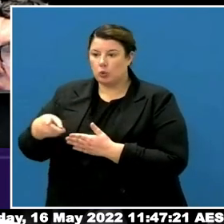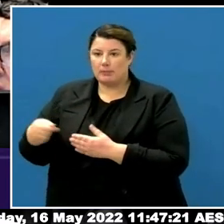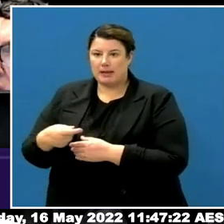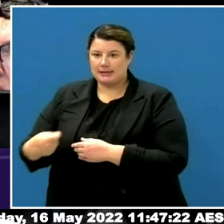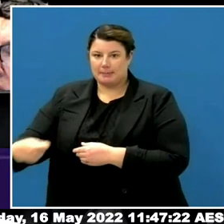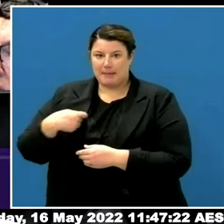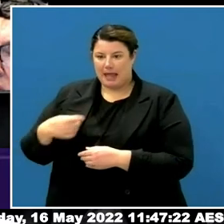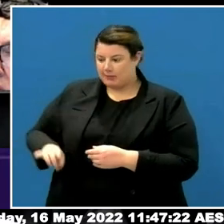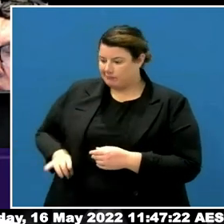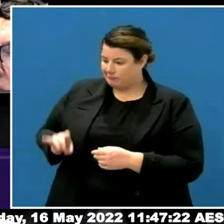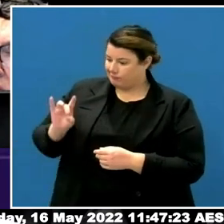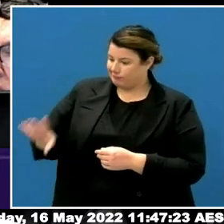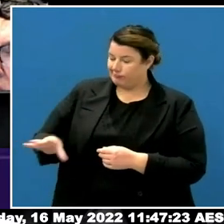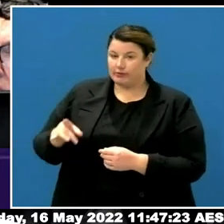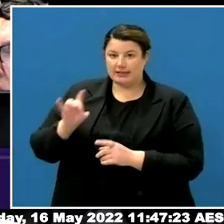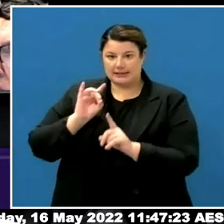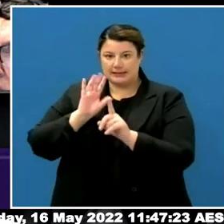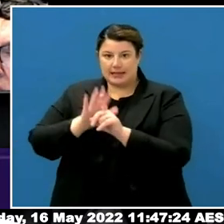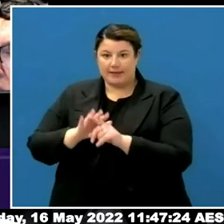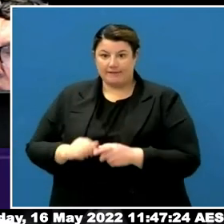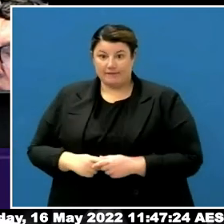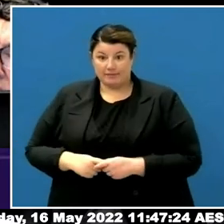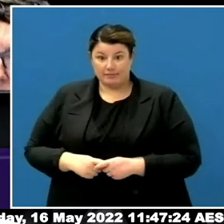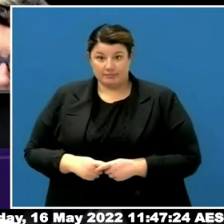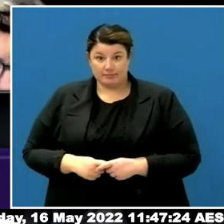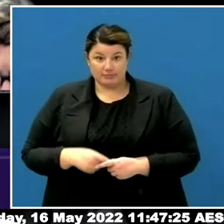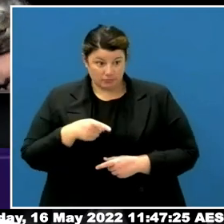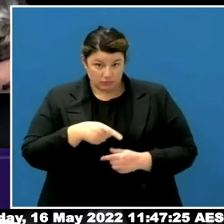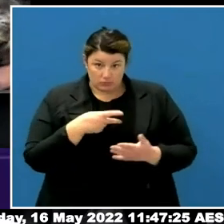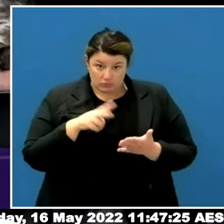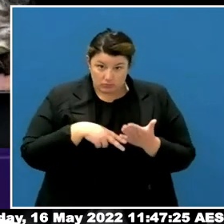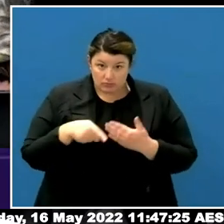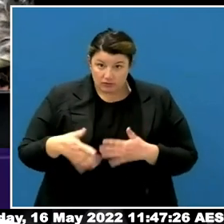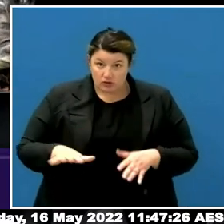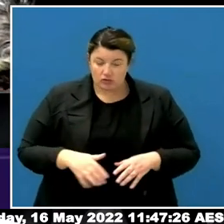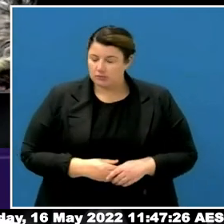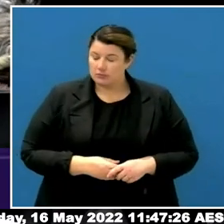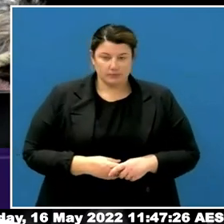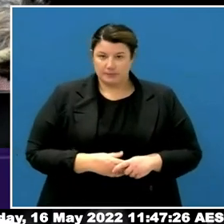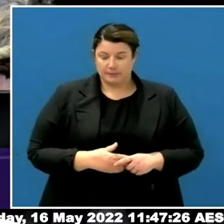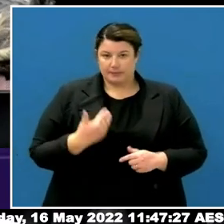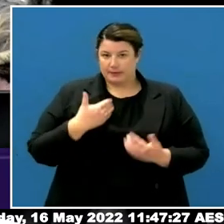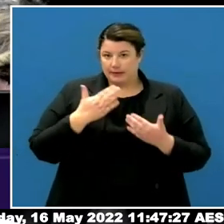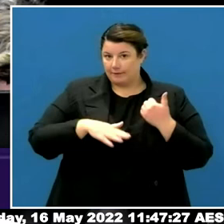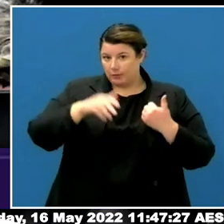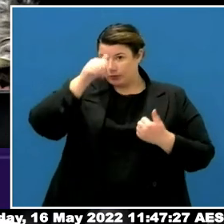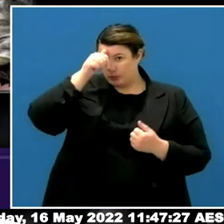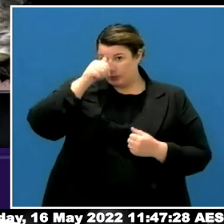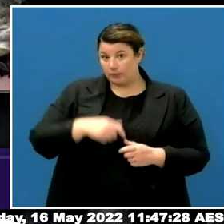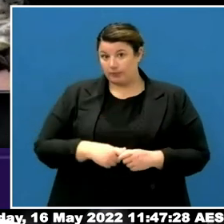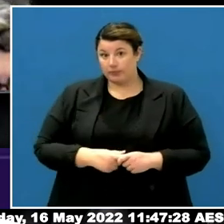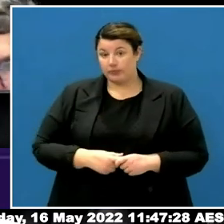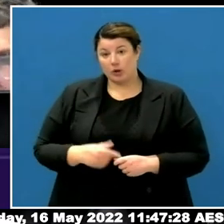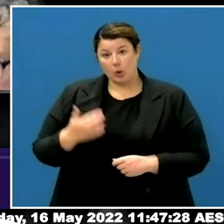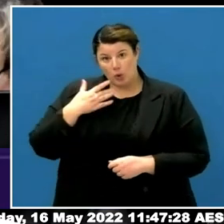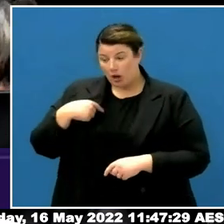That wasn't a term brought to your attention? No. No. MR FOGARTY: Do you understand, when I read that to you, what that means?